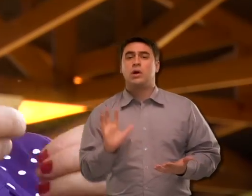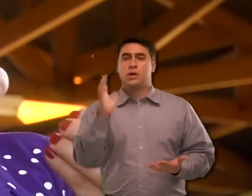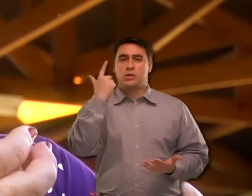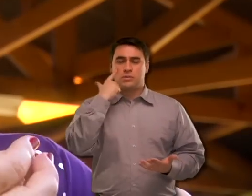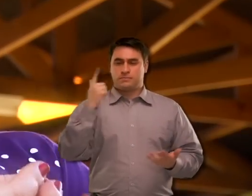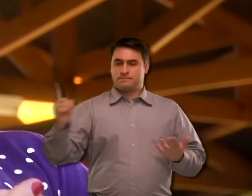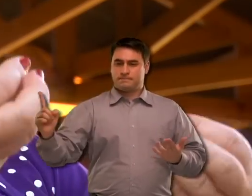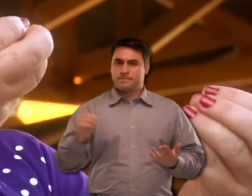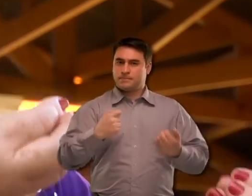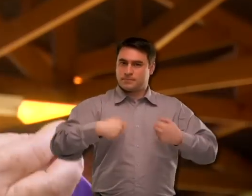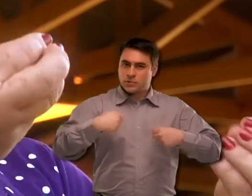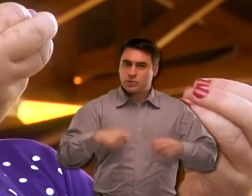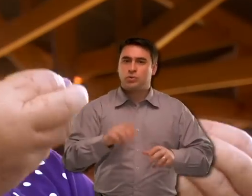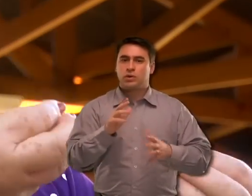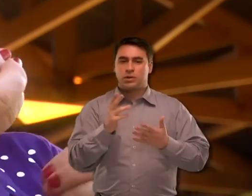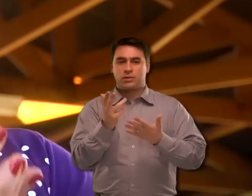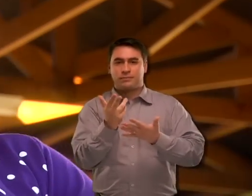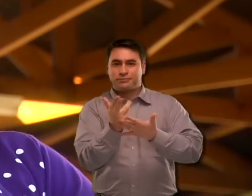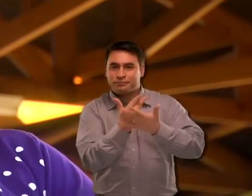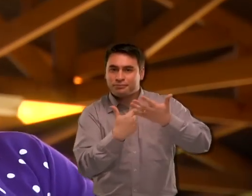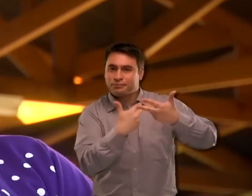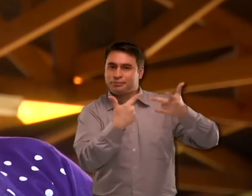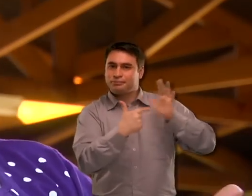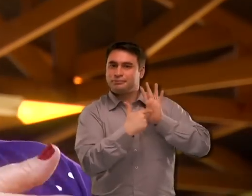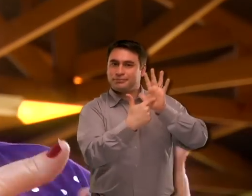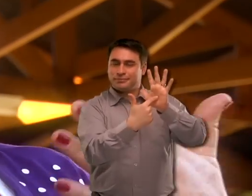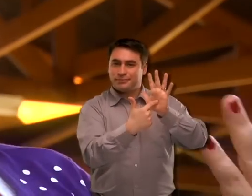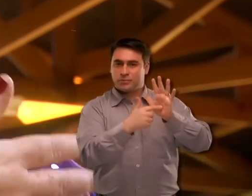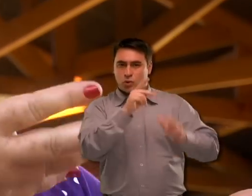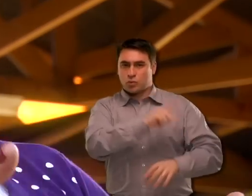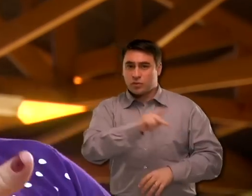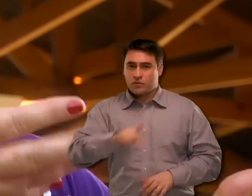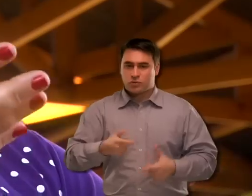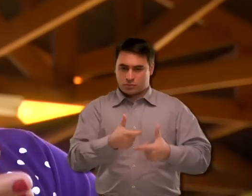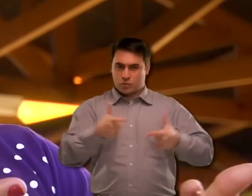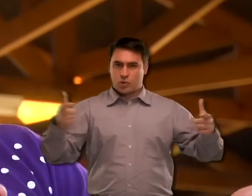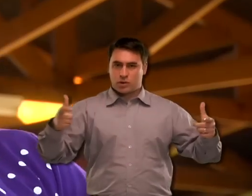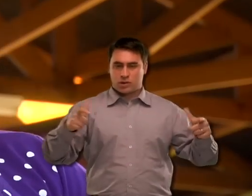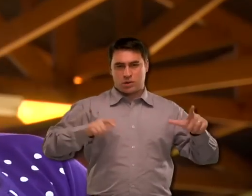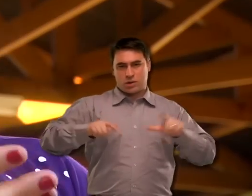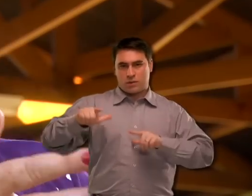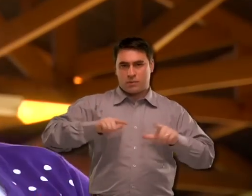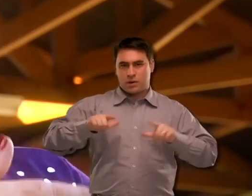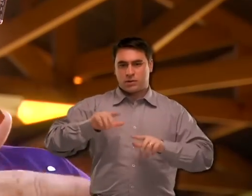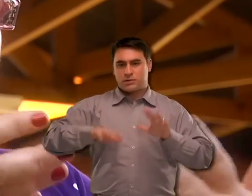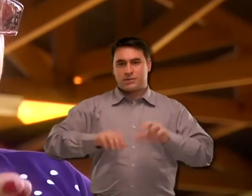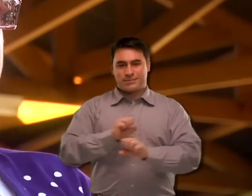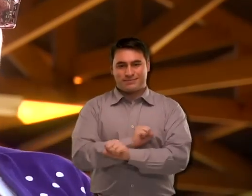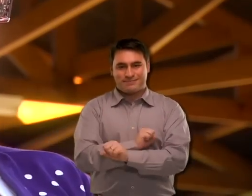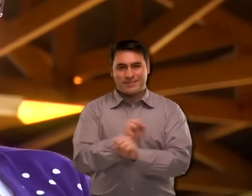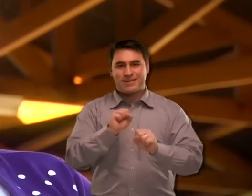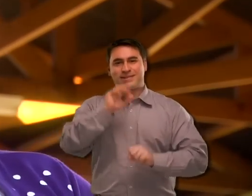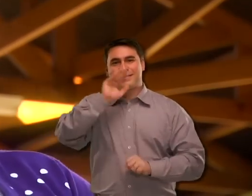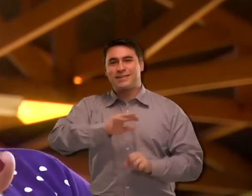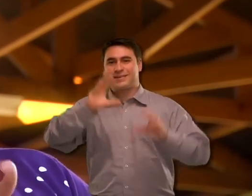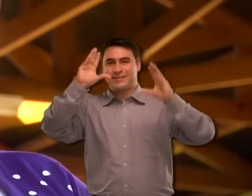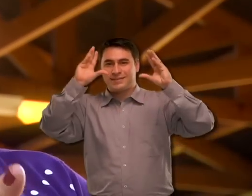And then you need visual aids. Teachers, in most cases, work two to three shifts